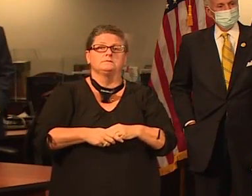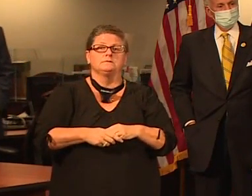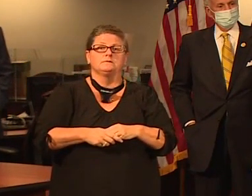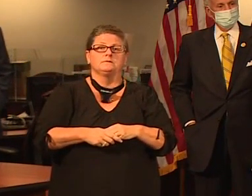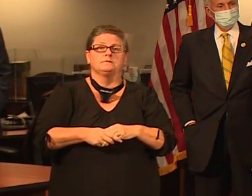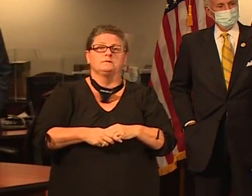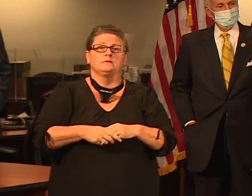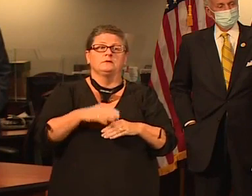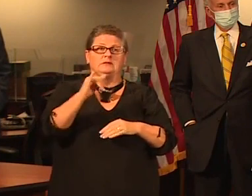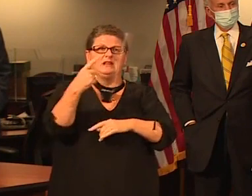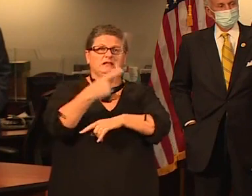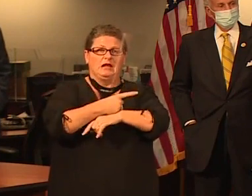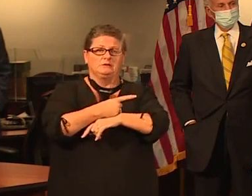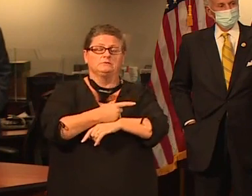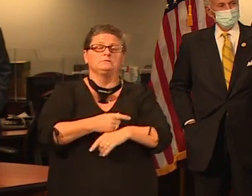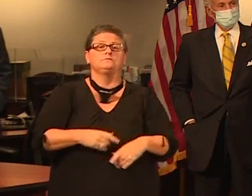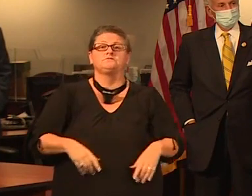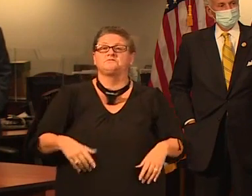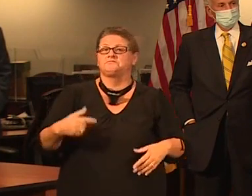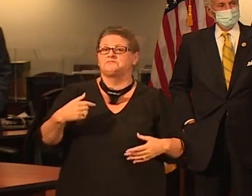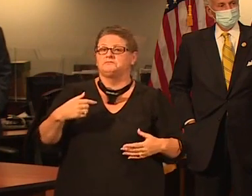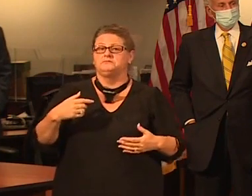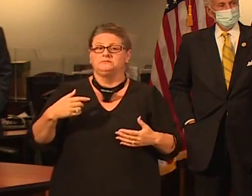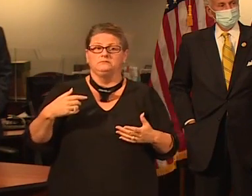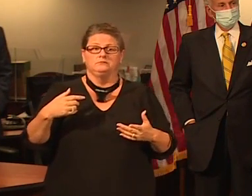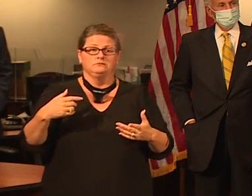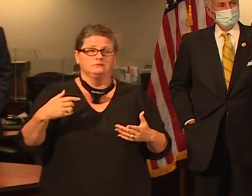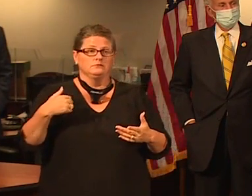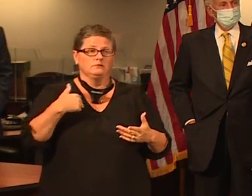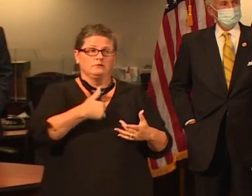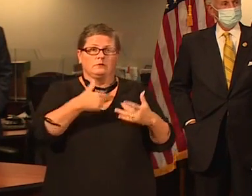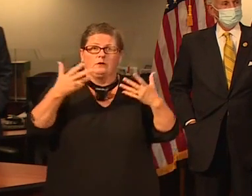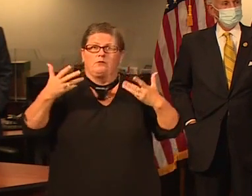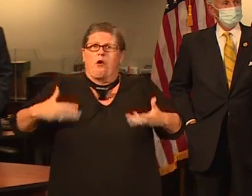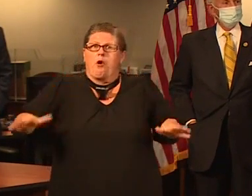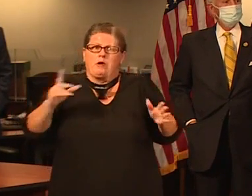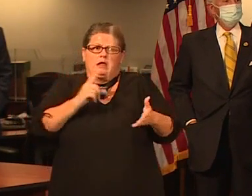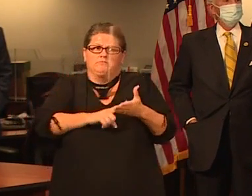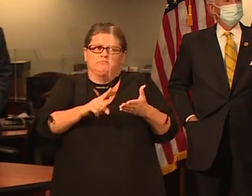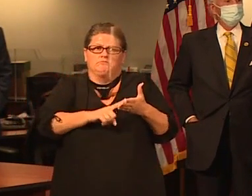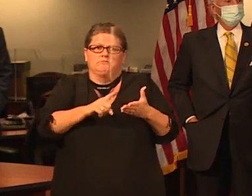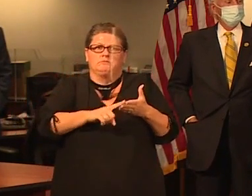WAS PROVIDED TO COUNTY LEADERSHIPS , BEFORE IT WENT TO THE PRESS, AND THAT DAY.